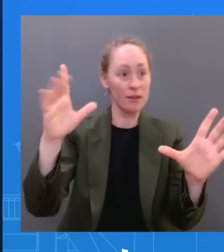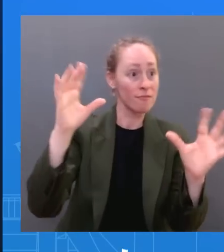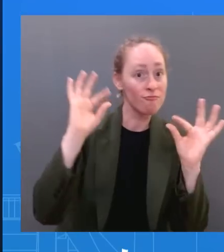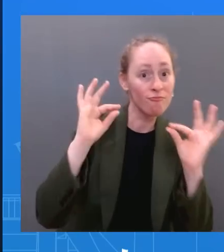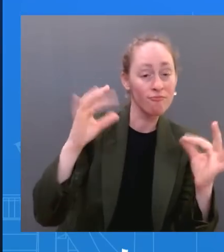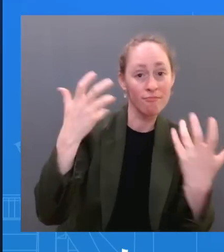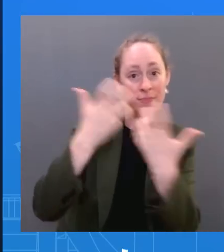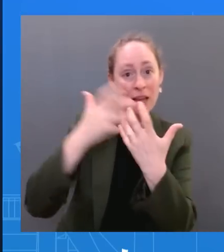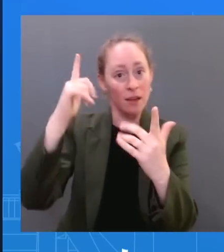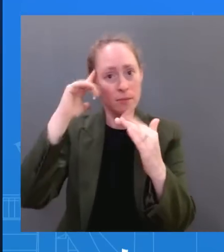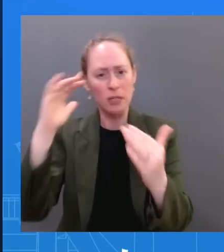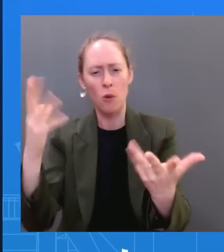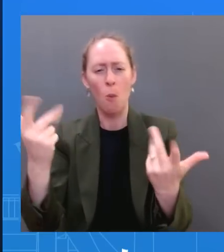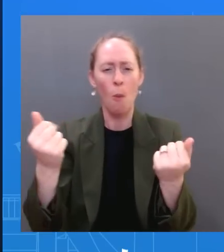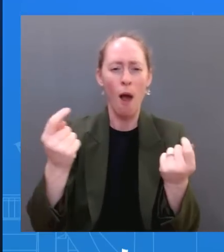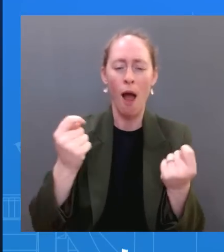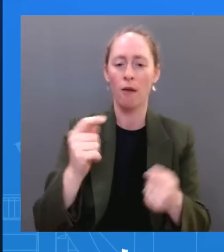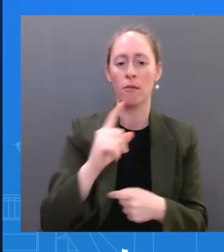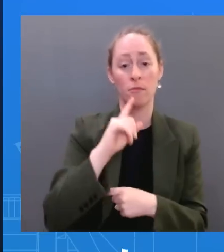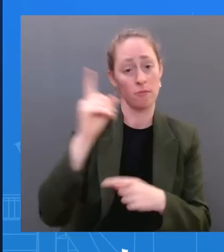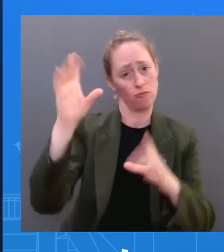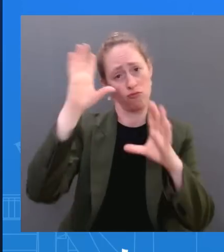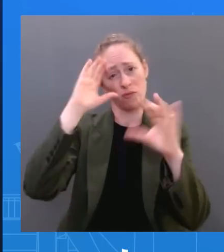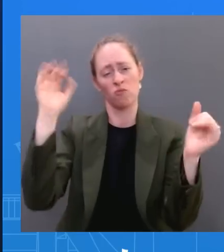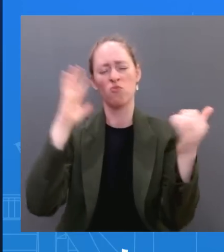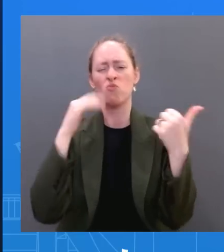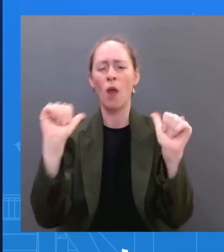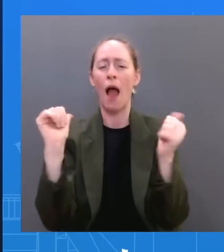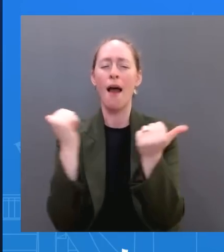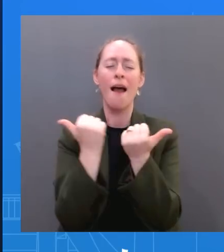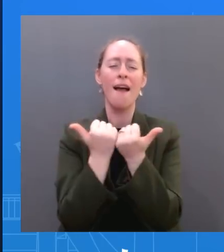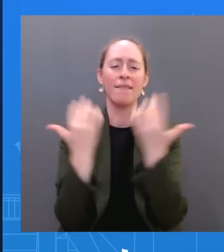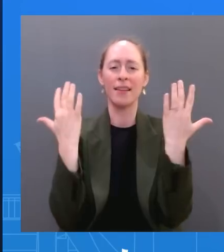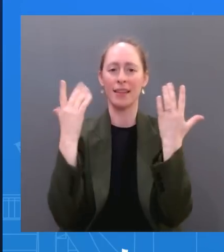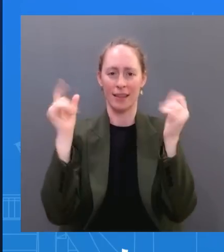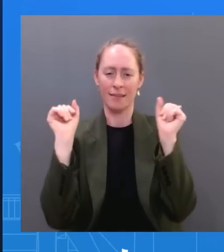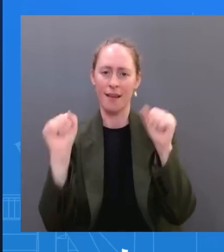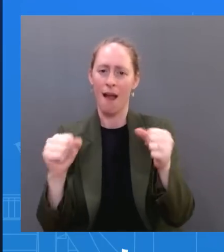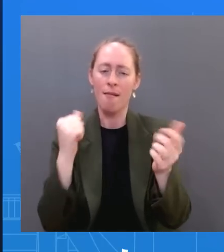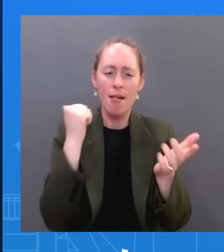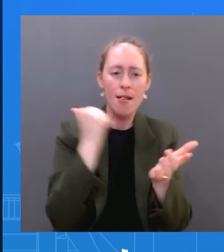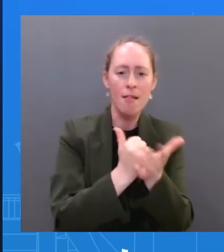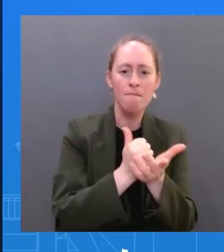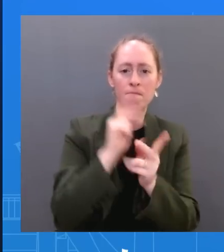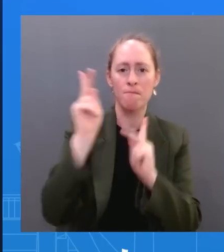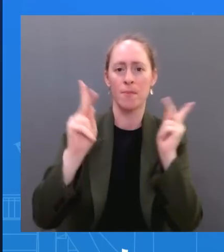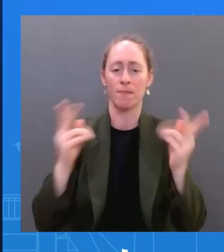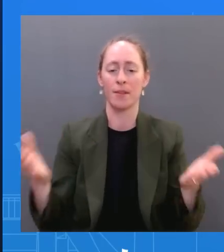working families at the pump. And that will be measured over time: Can we get that price down and can we keep it down?